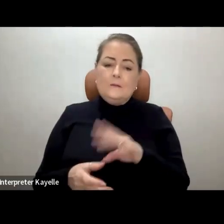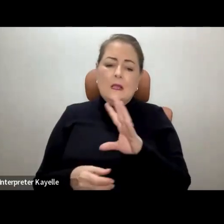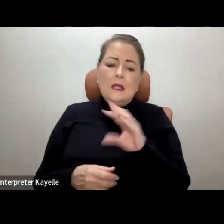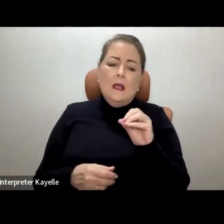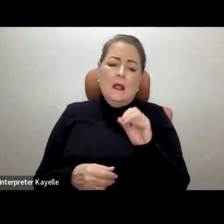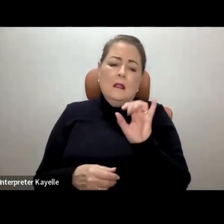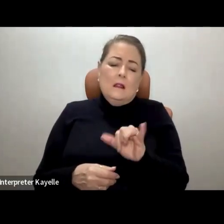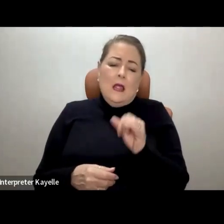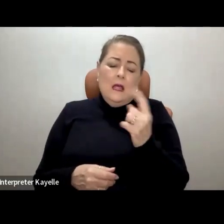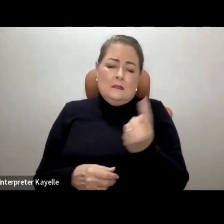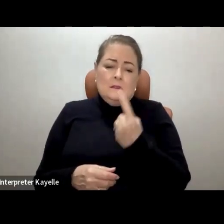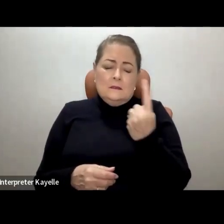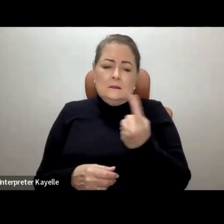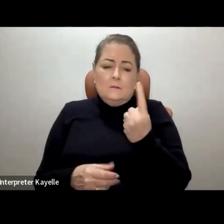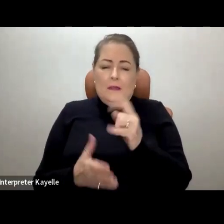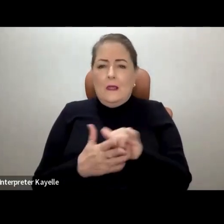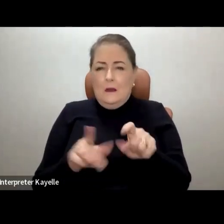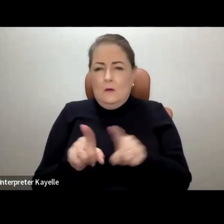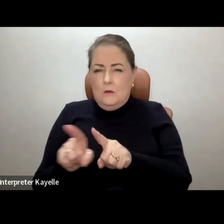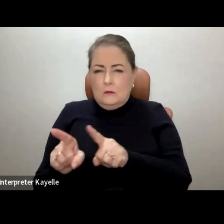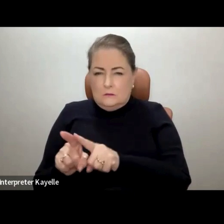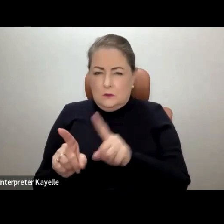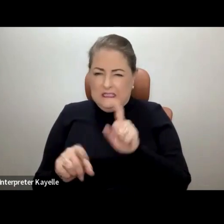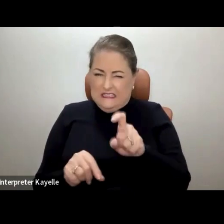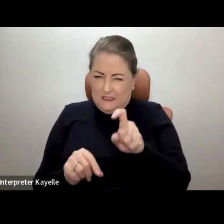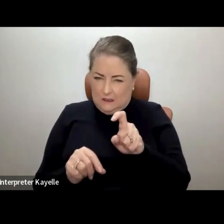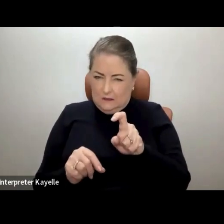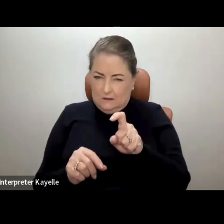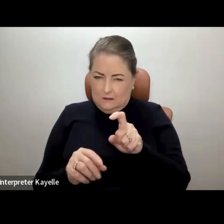something that also needs to go throughout like a movie theater.